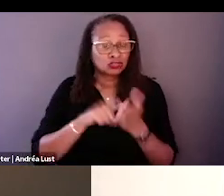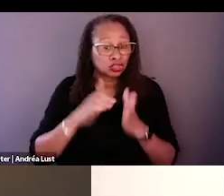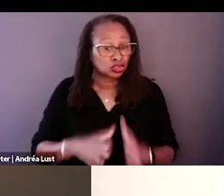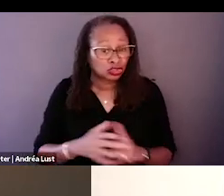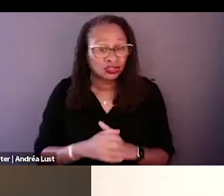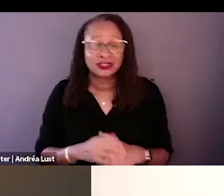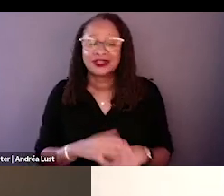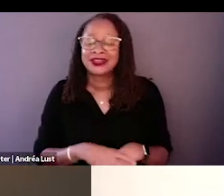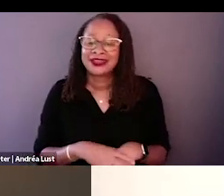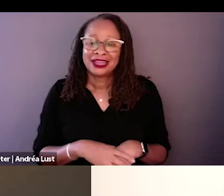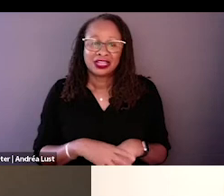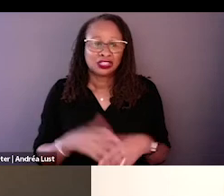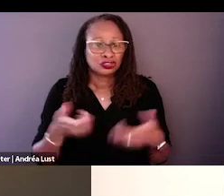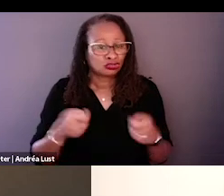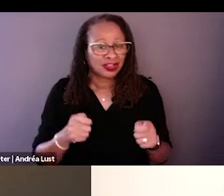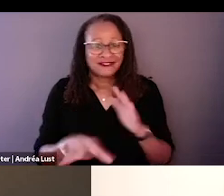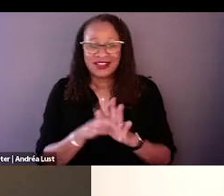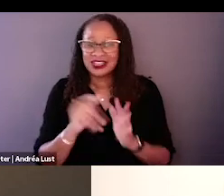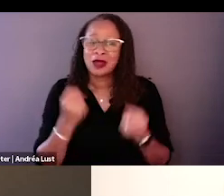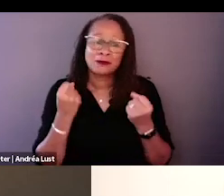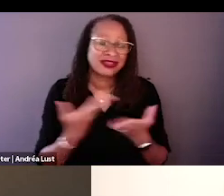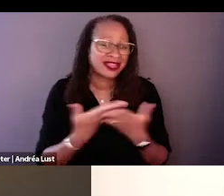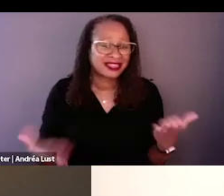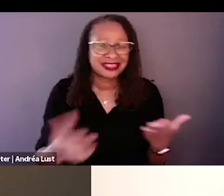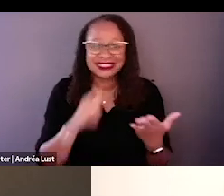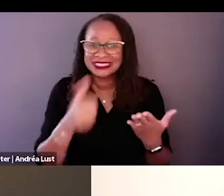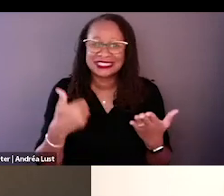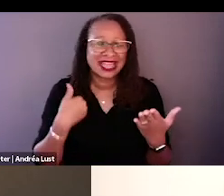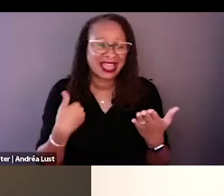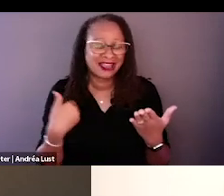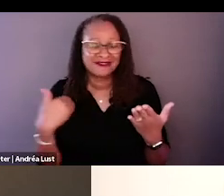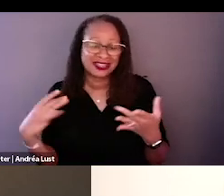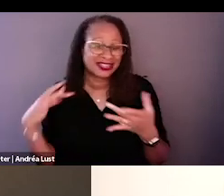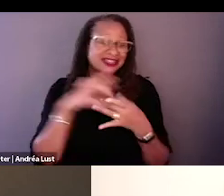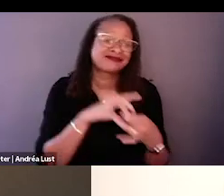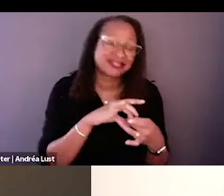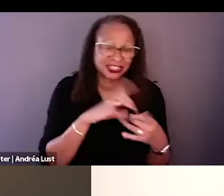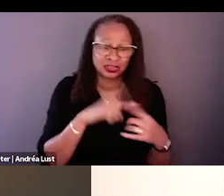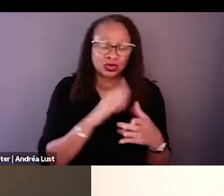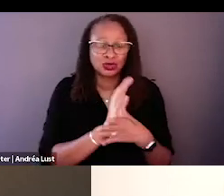They all said, it's not something special. We know that at least.